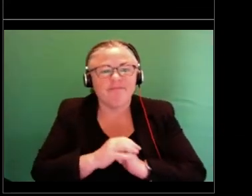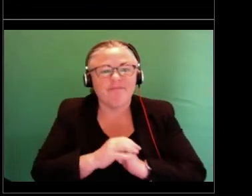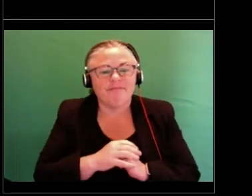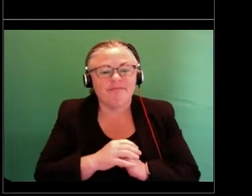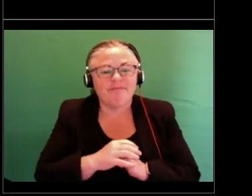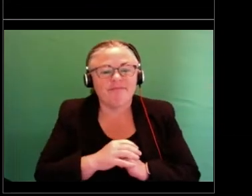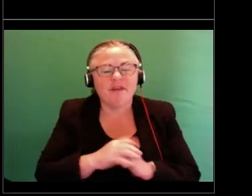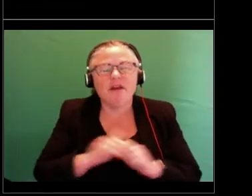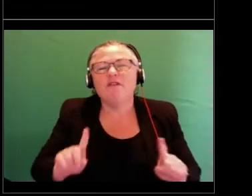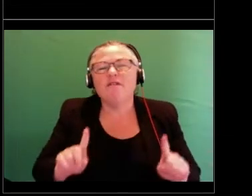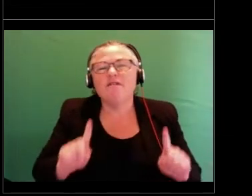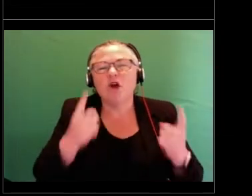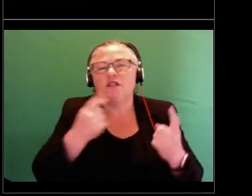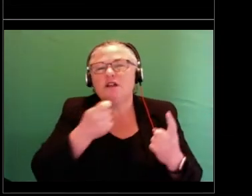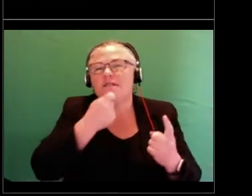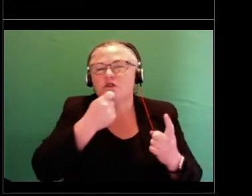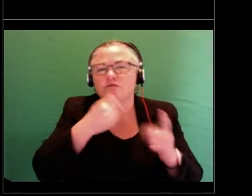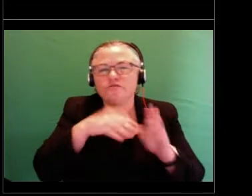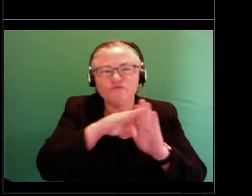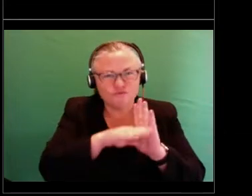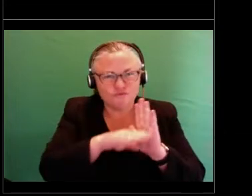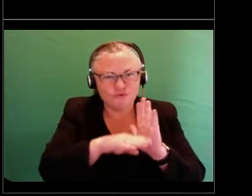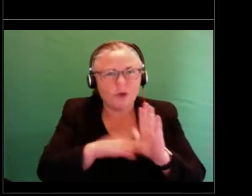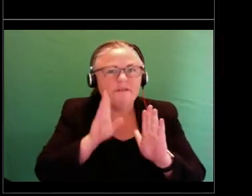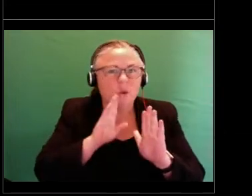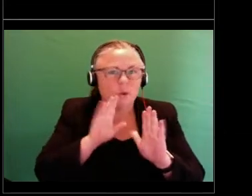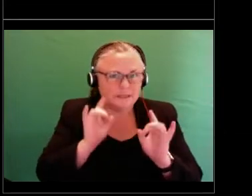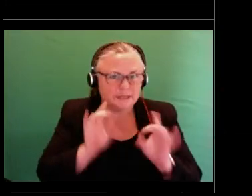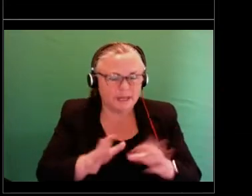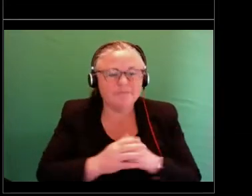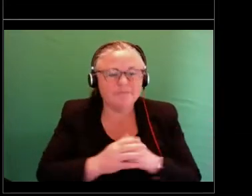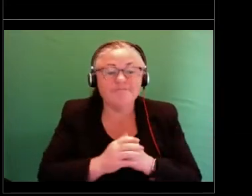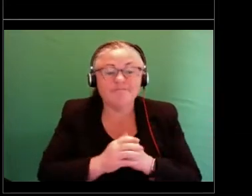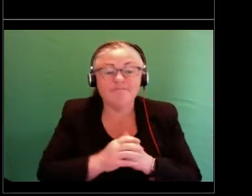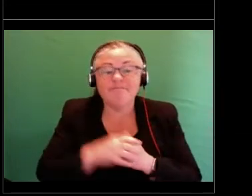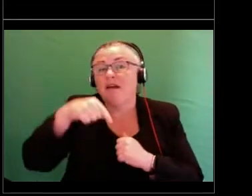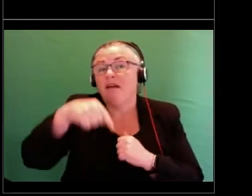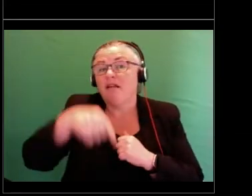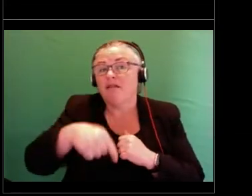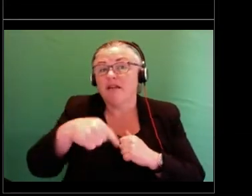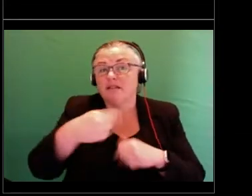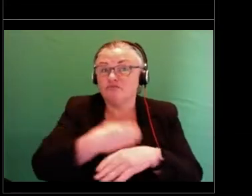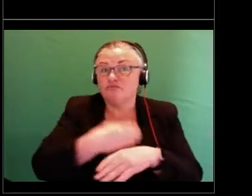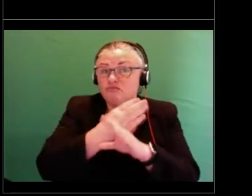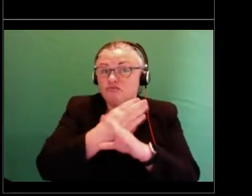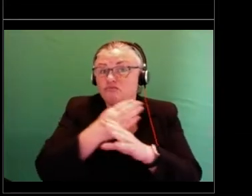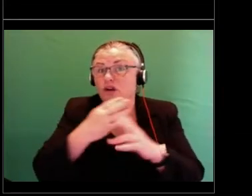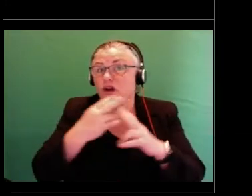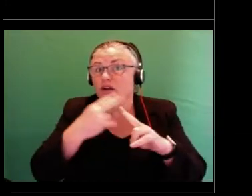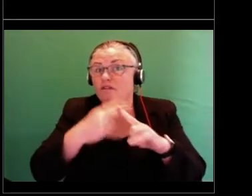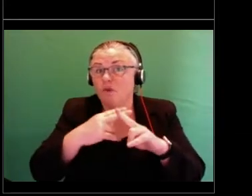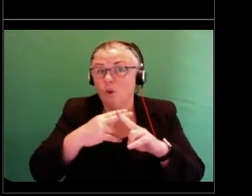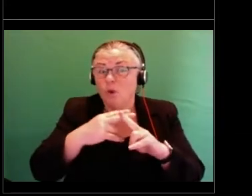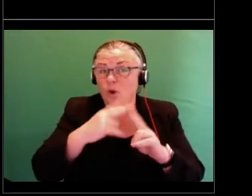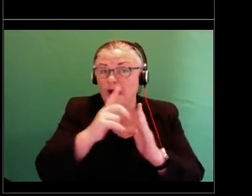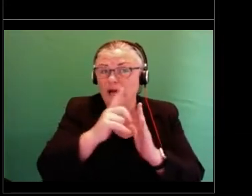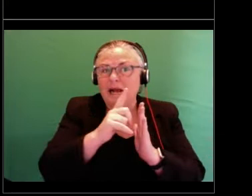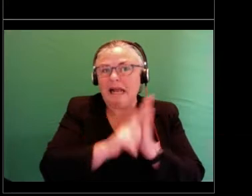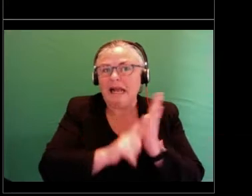Just a reminder that this webinar is for legal education purposes only, for community health